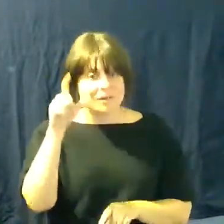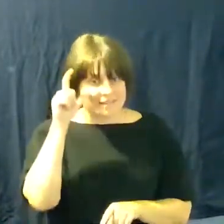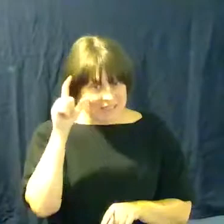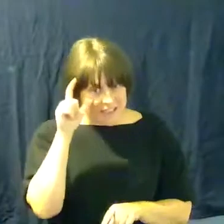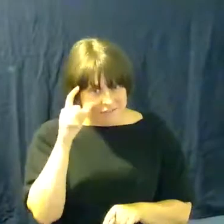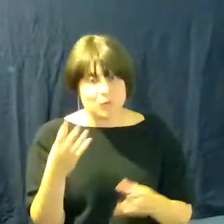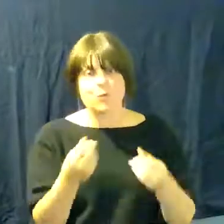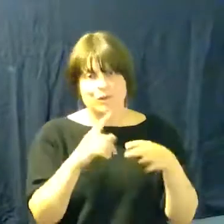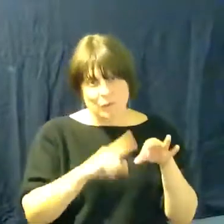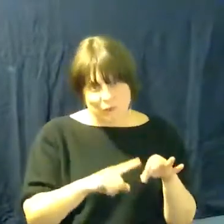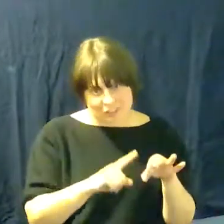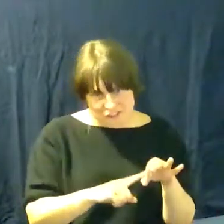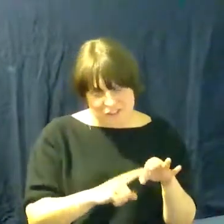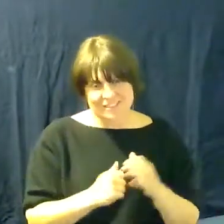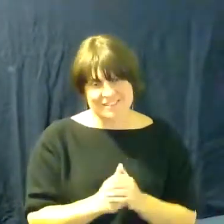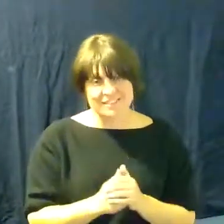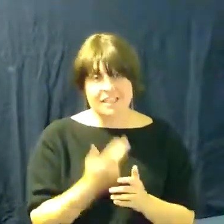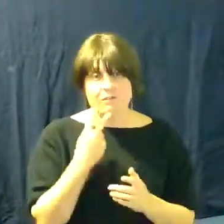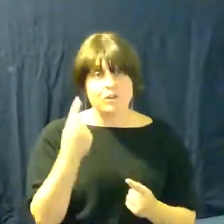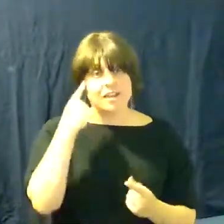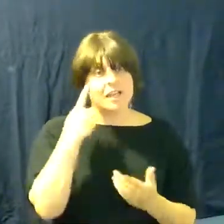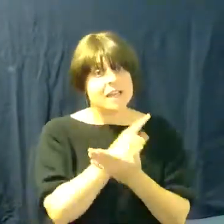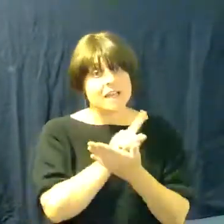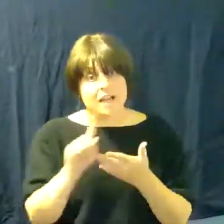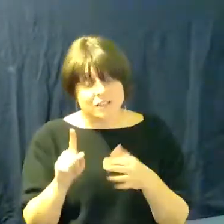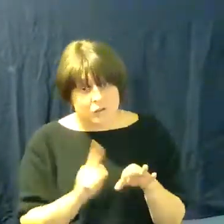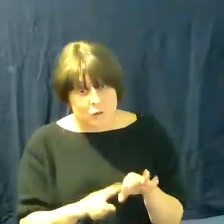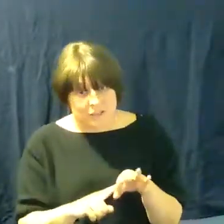email myself or David if you have any questions that